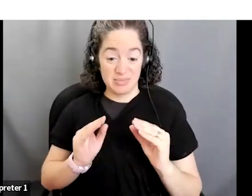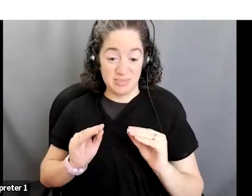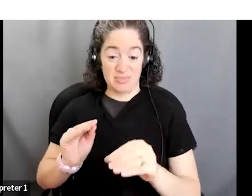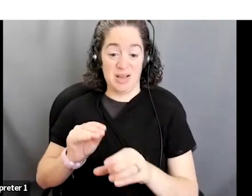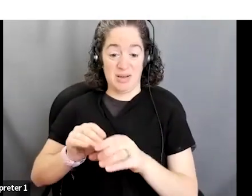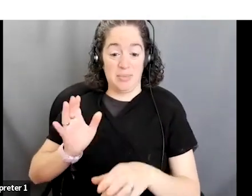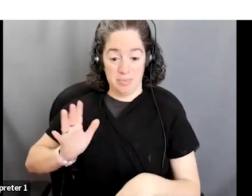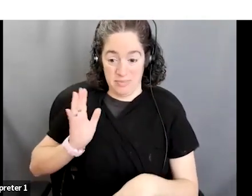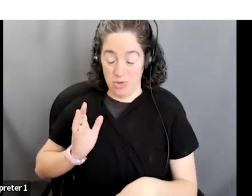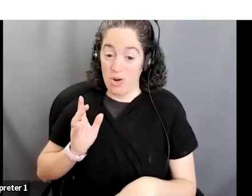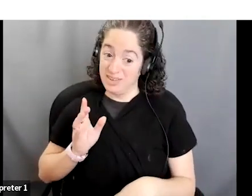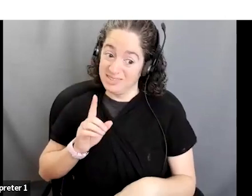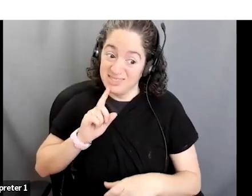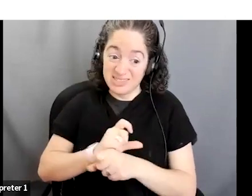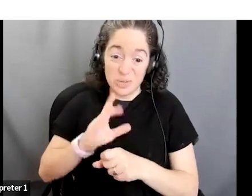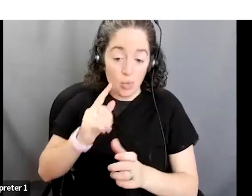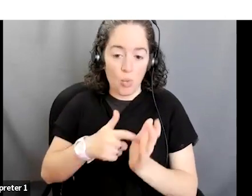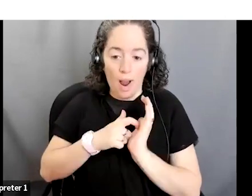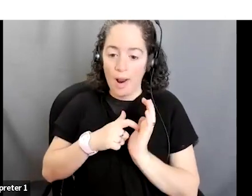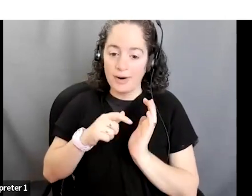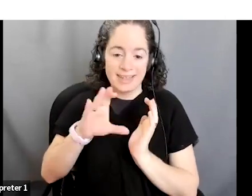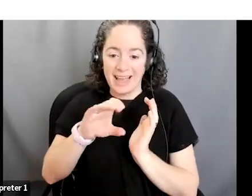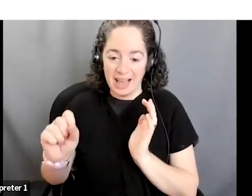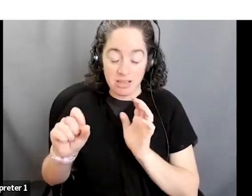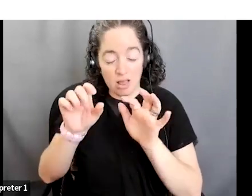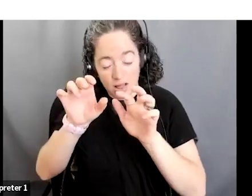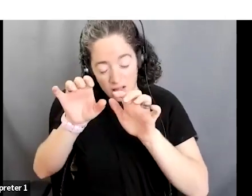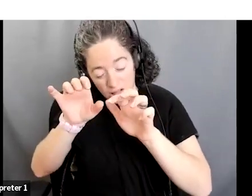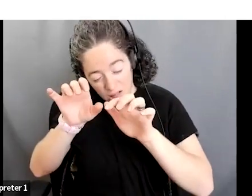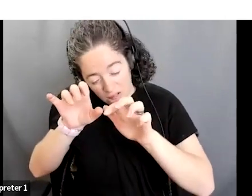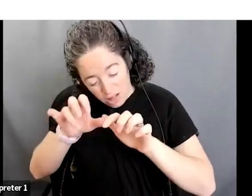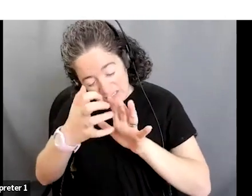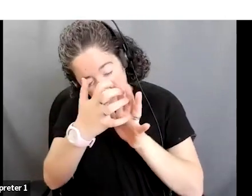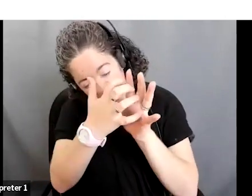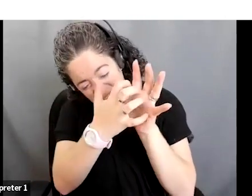of CSS to override and reset things back to the way I set them